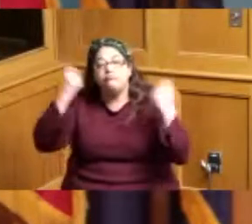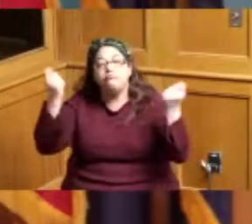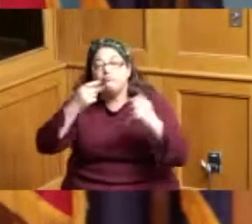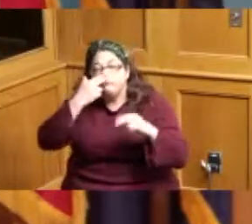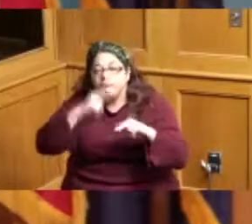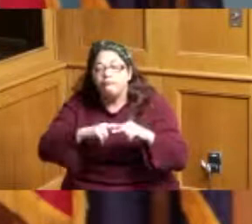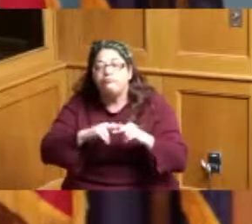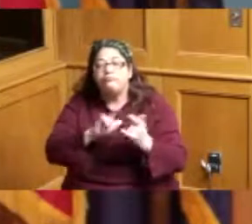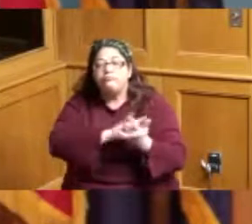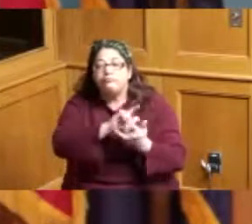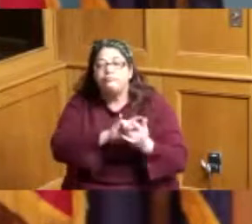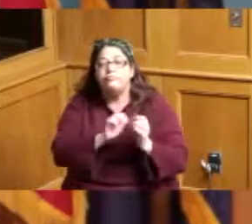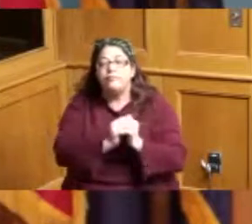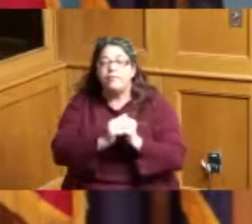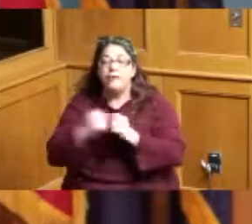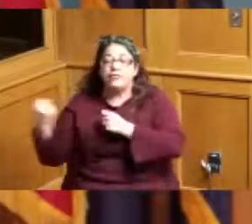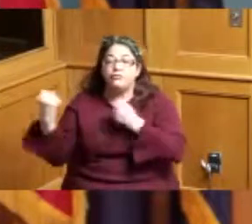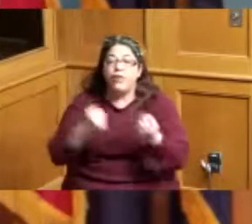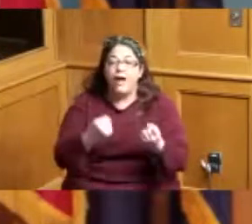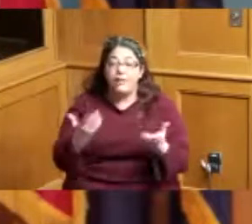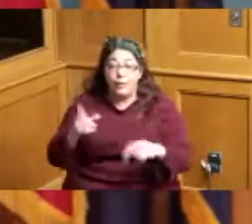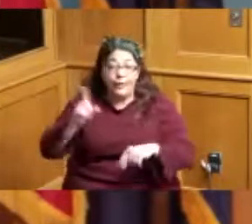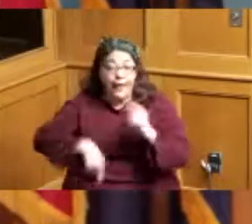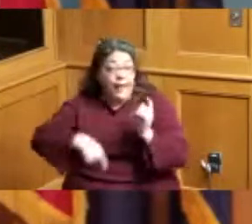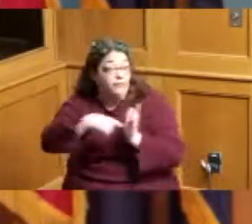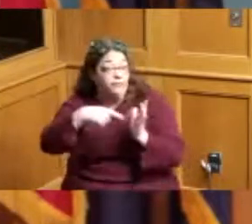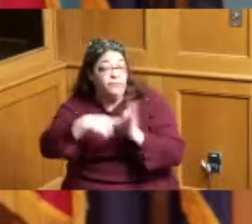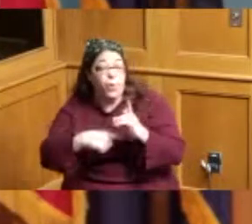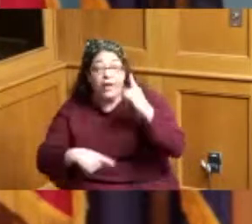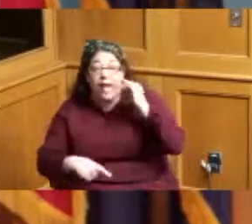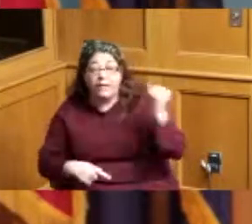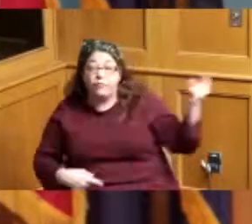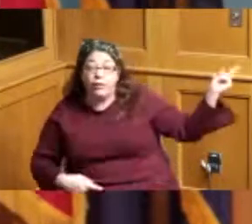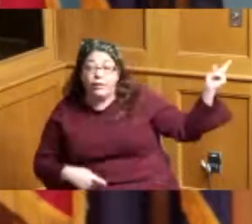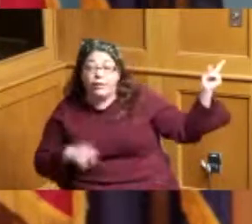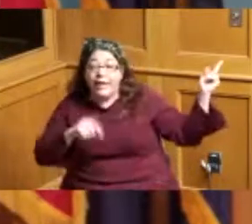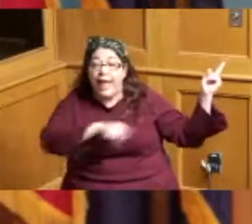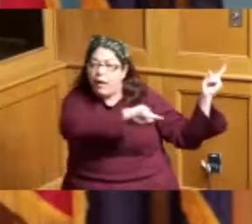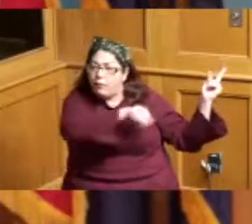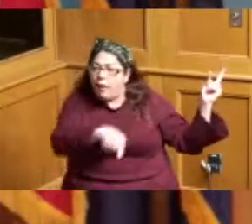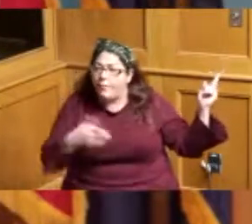can have people driving here if you can't afford California you can come here and and you can come